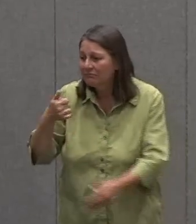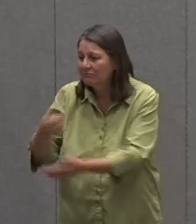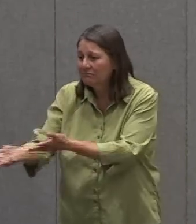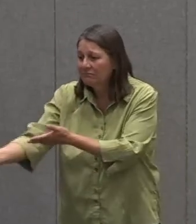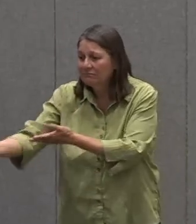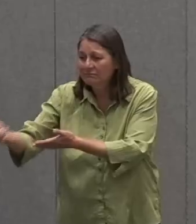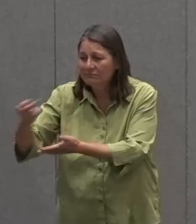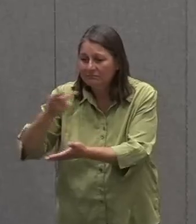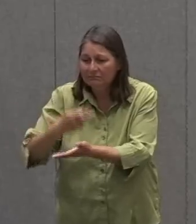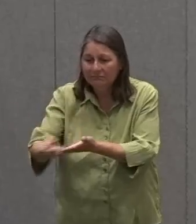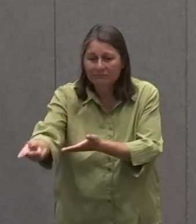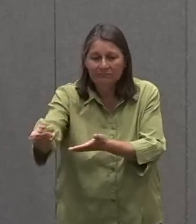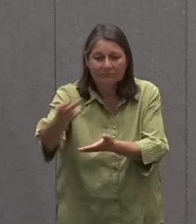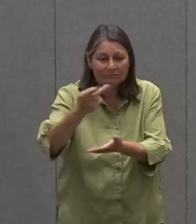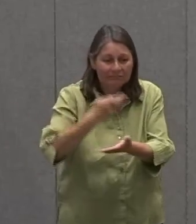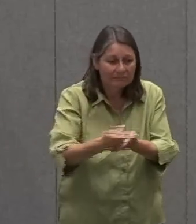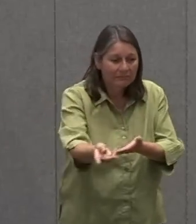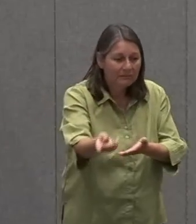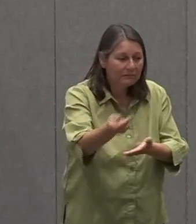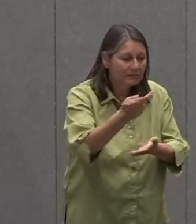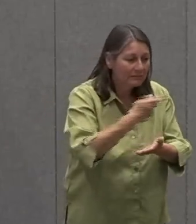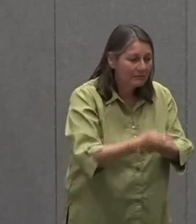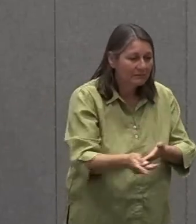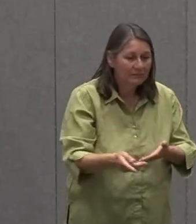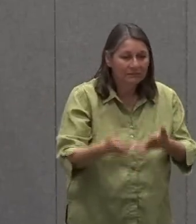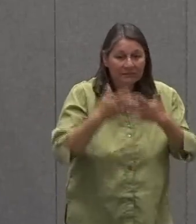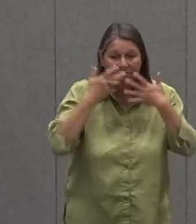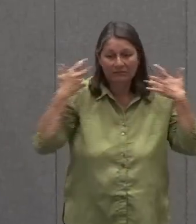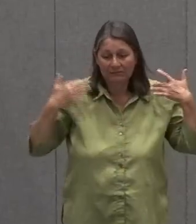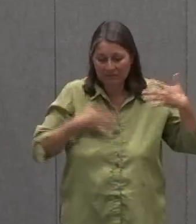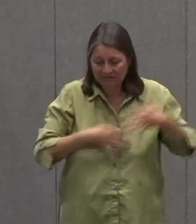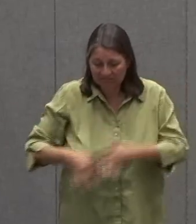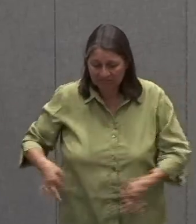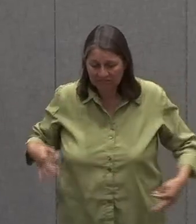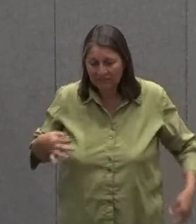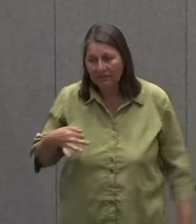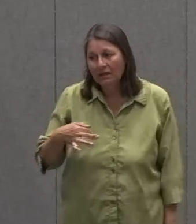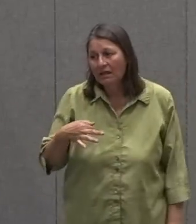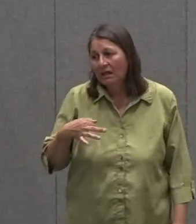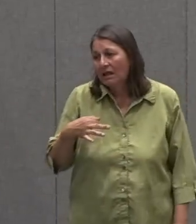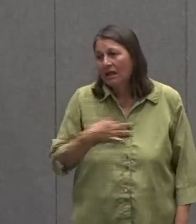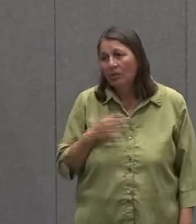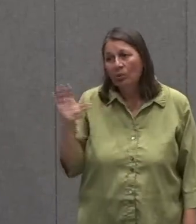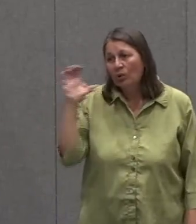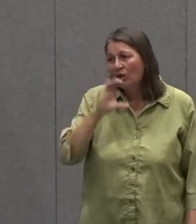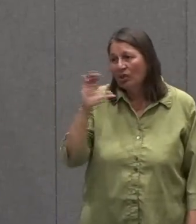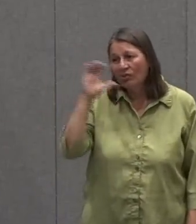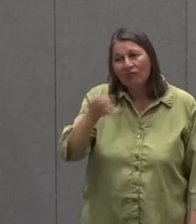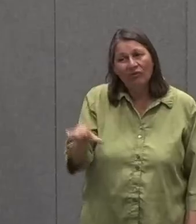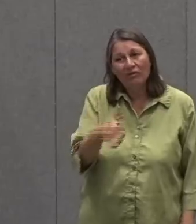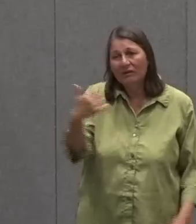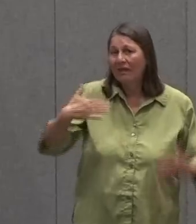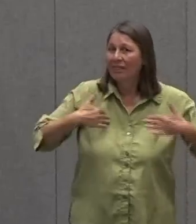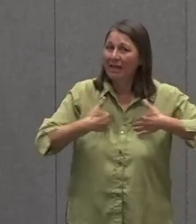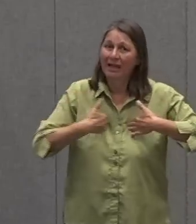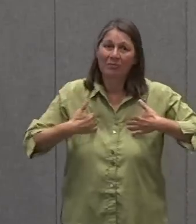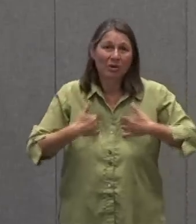"It seems I must look somewhere else for the beast "who is clever enough to rule when I am gone,"